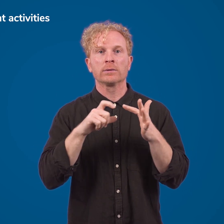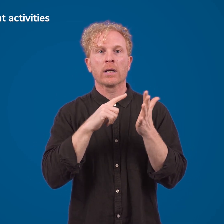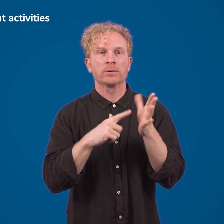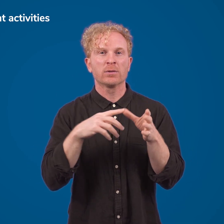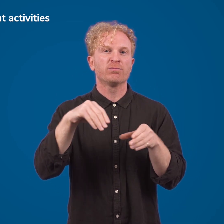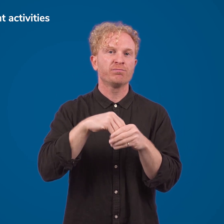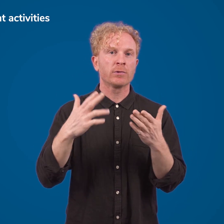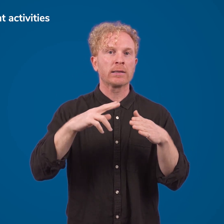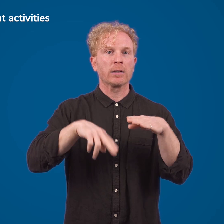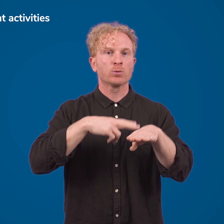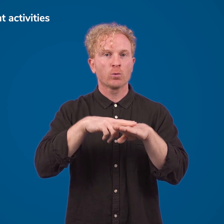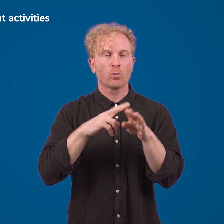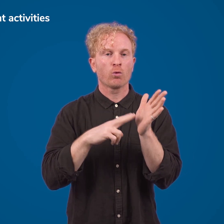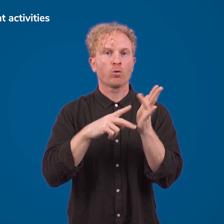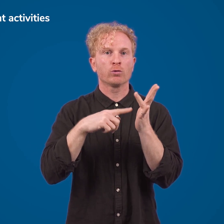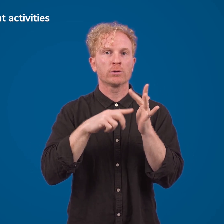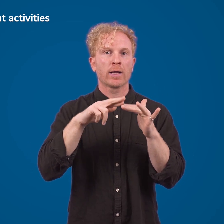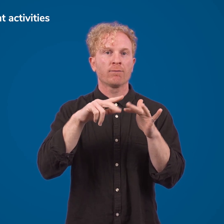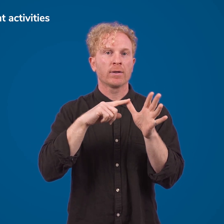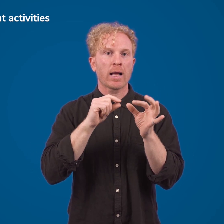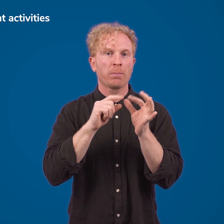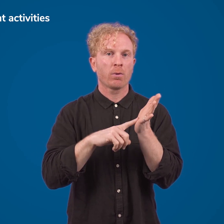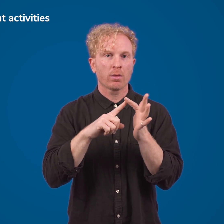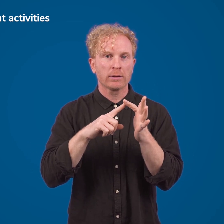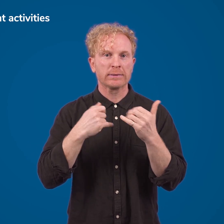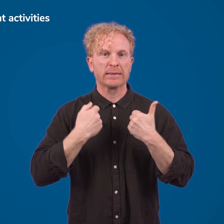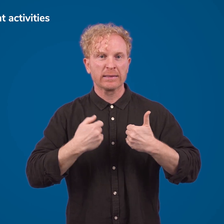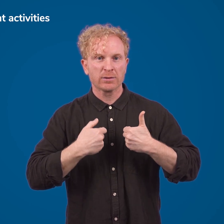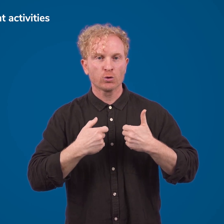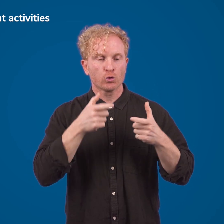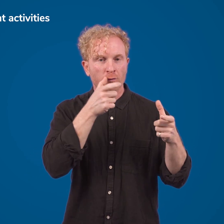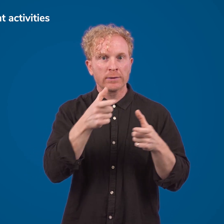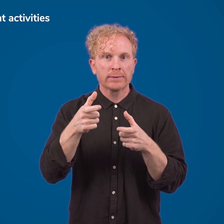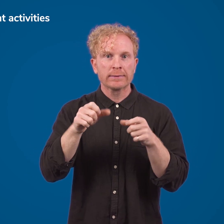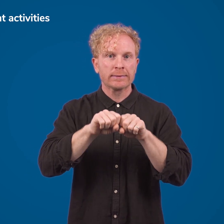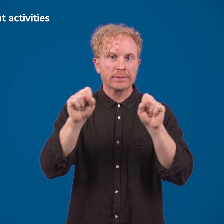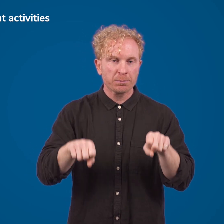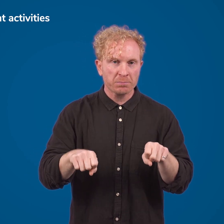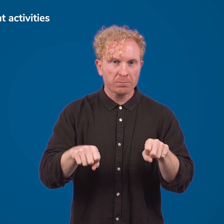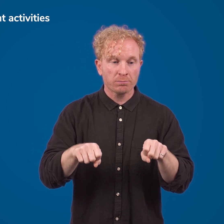including the National Notifiable Diseases Surveillance System